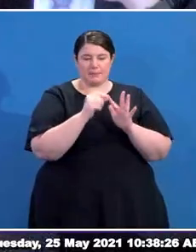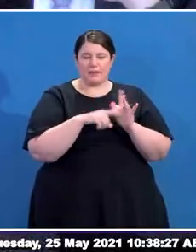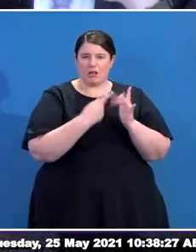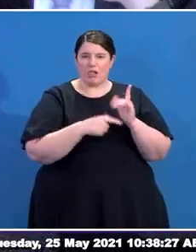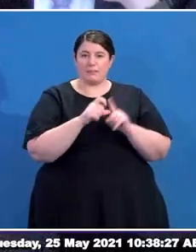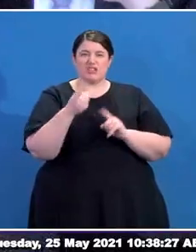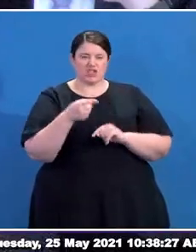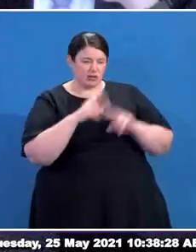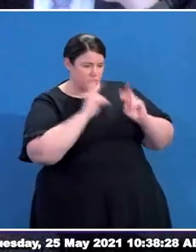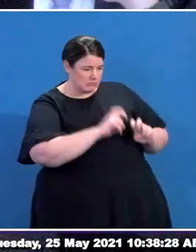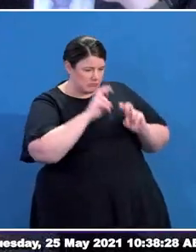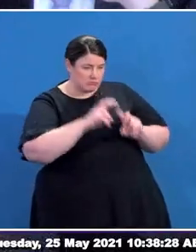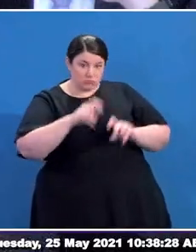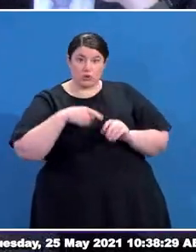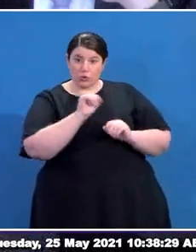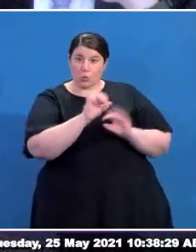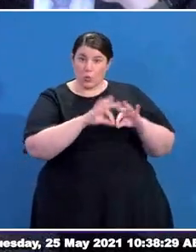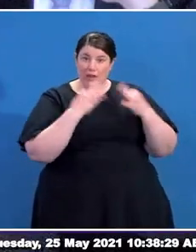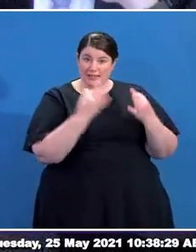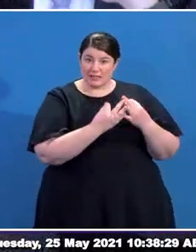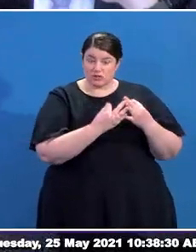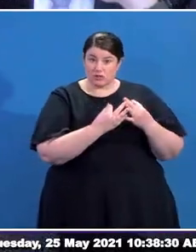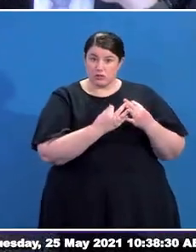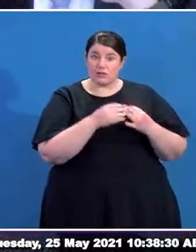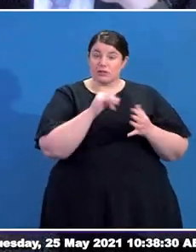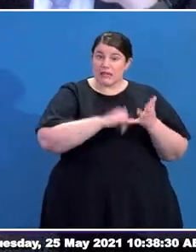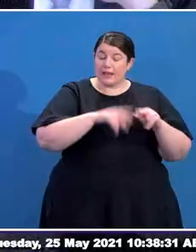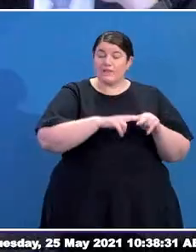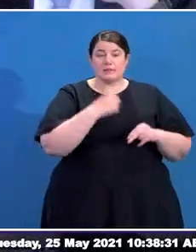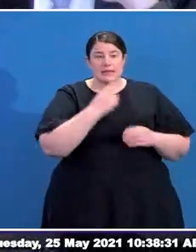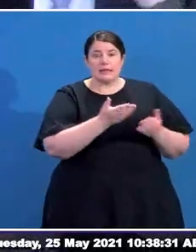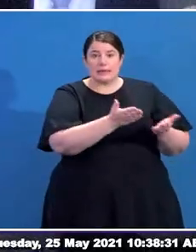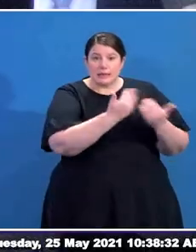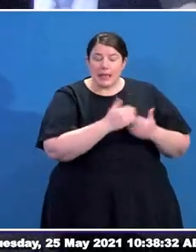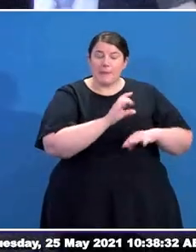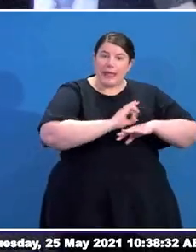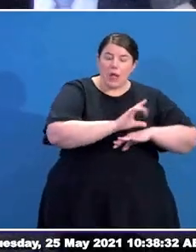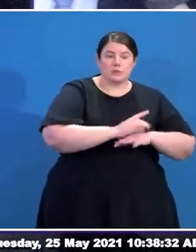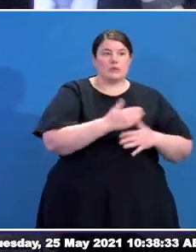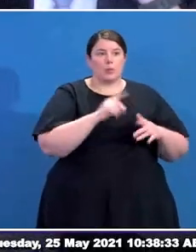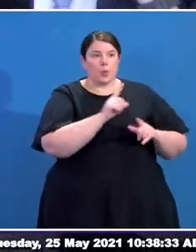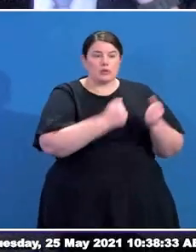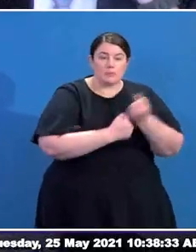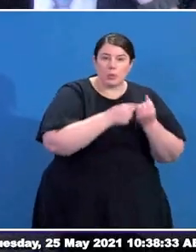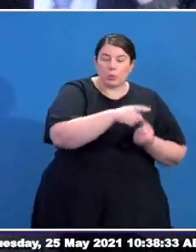Did anyone offer you any support or counselling? No.